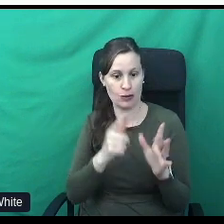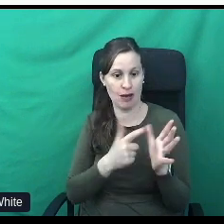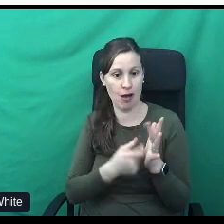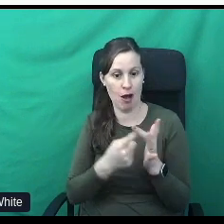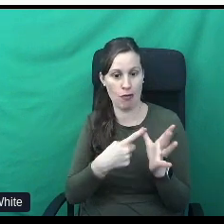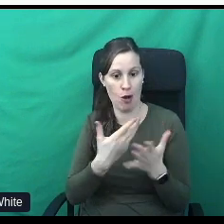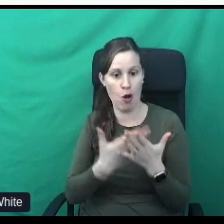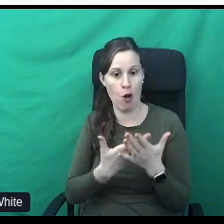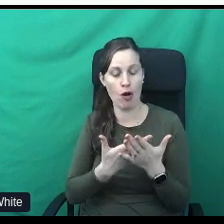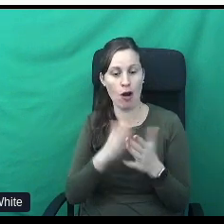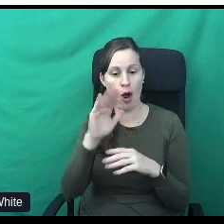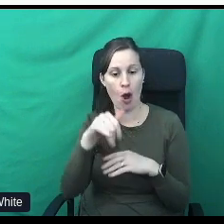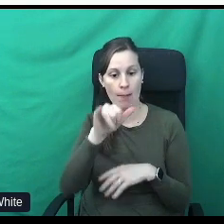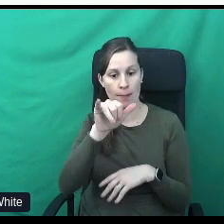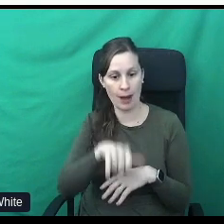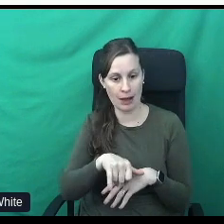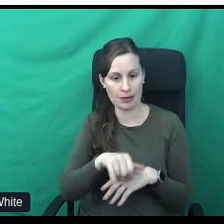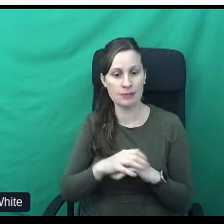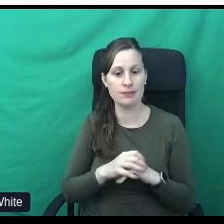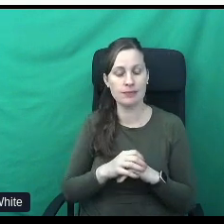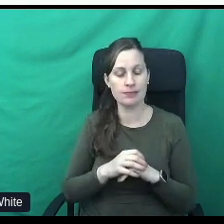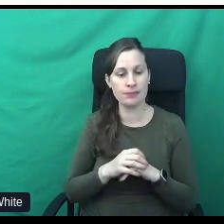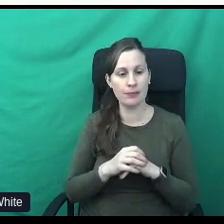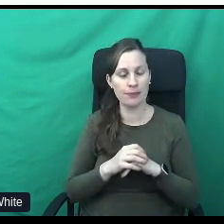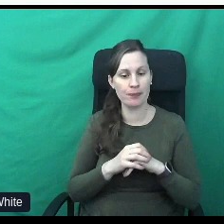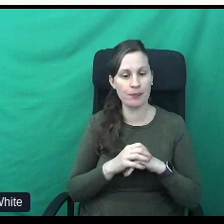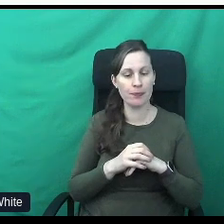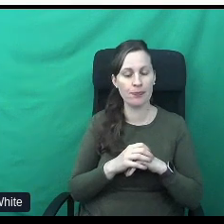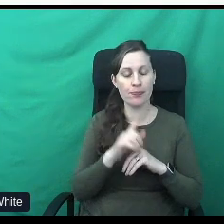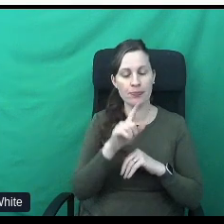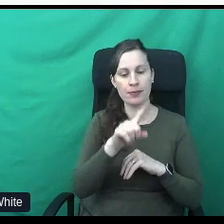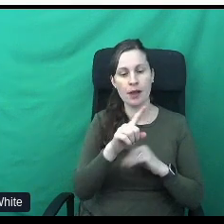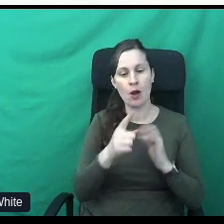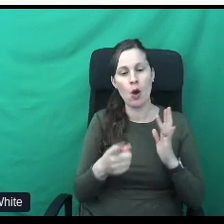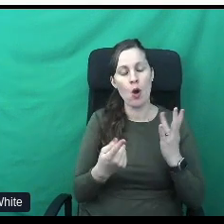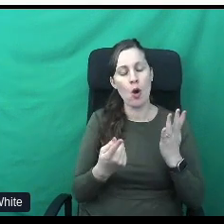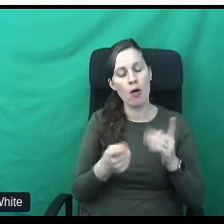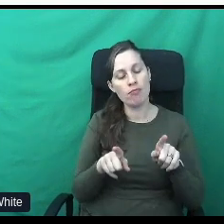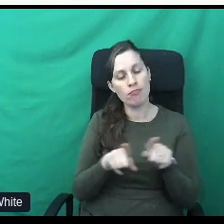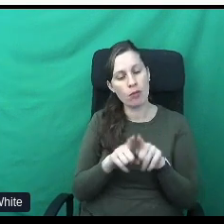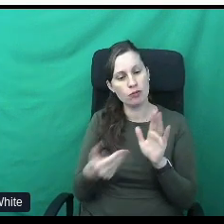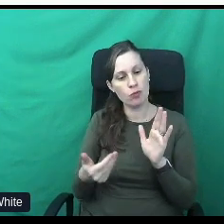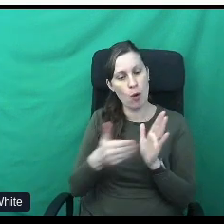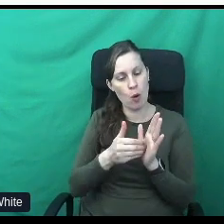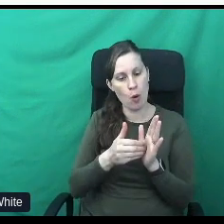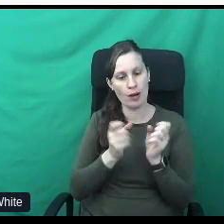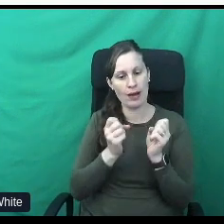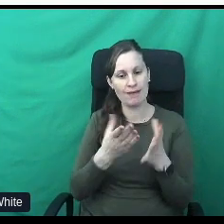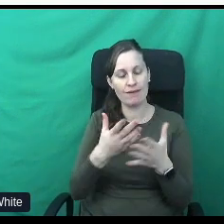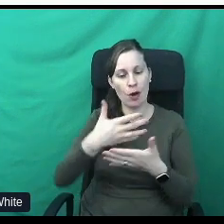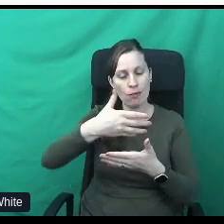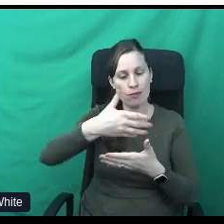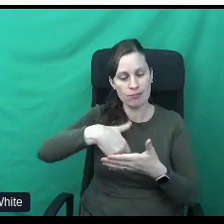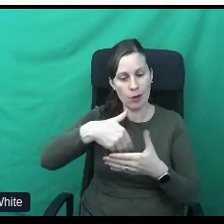That's from the WebAIM Million. Just to give some context, this was a Tweet that one of my colleagues found recently.